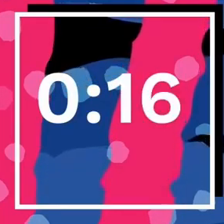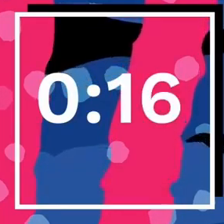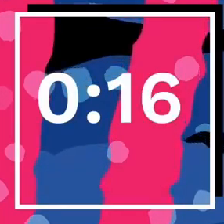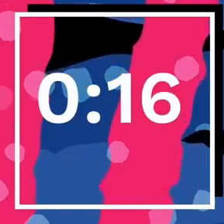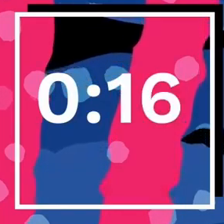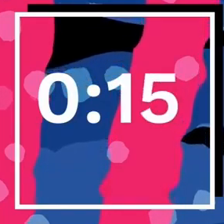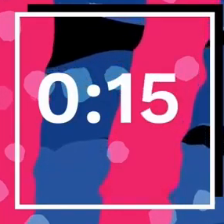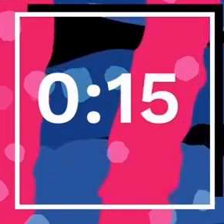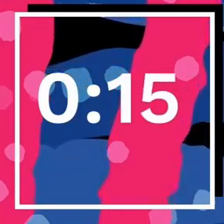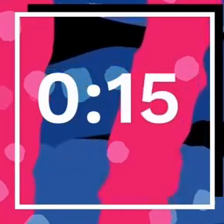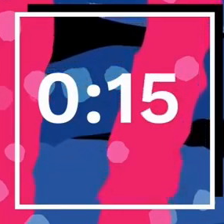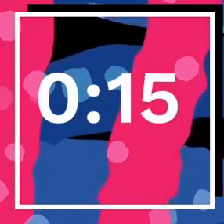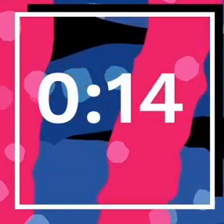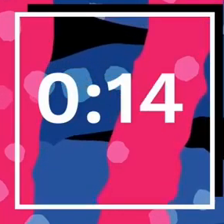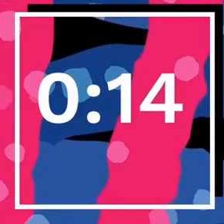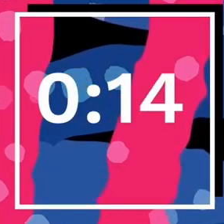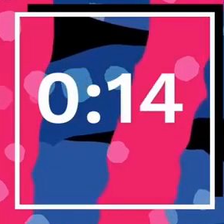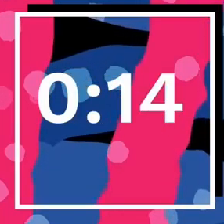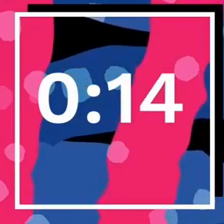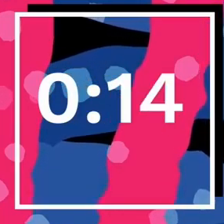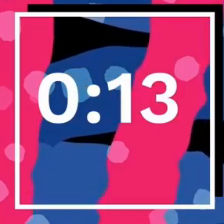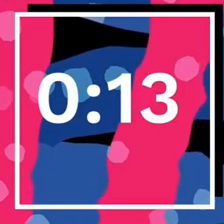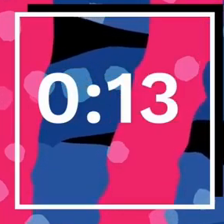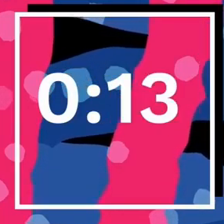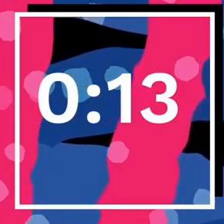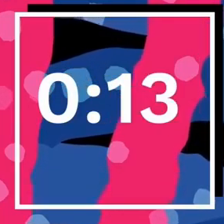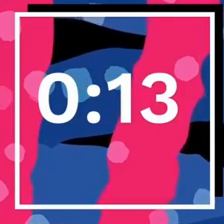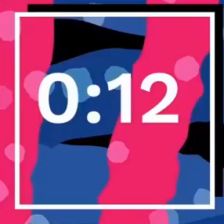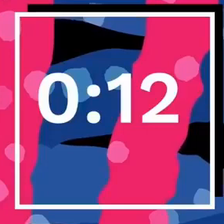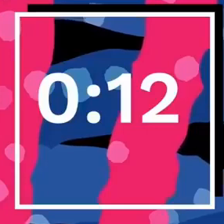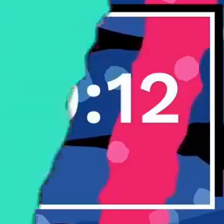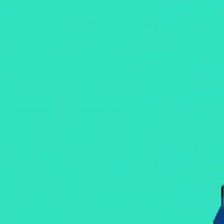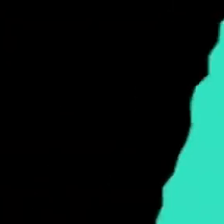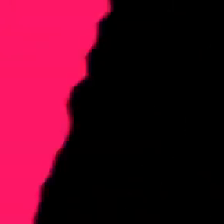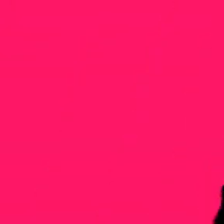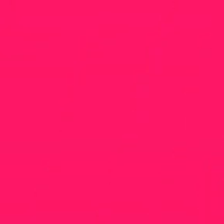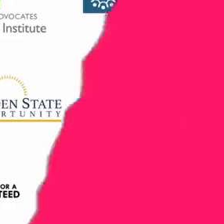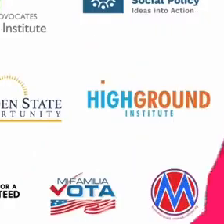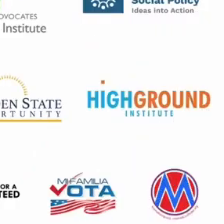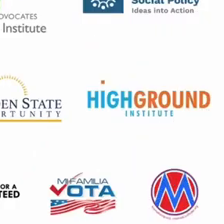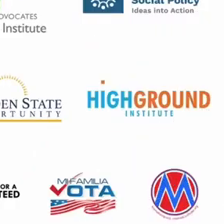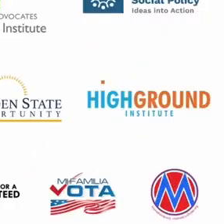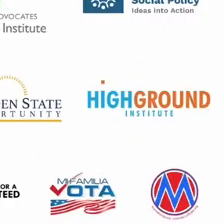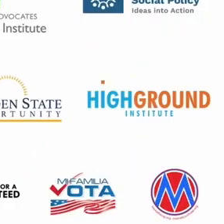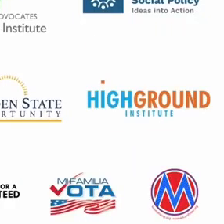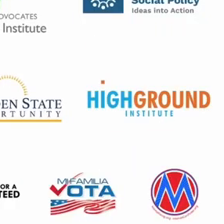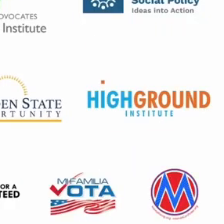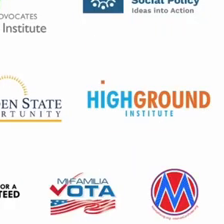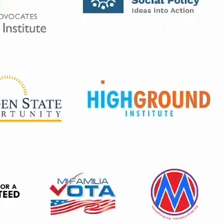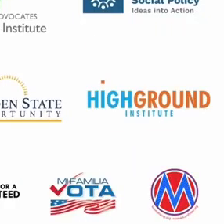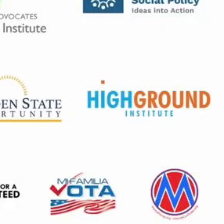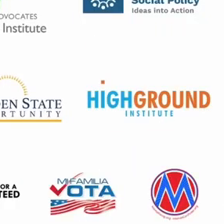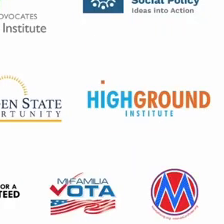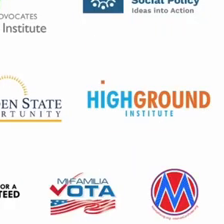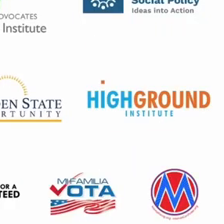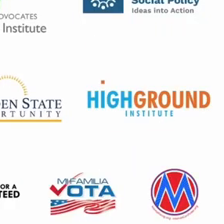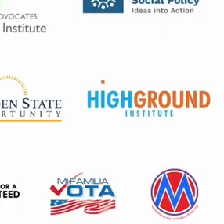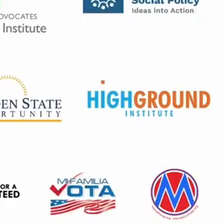ADVOCATES SAY THE BLANKET